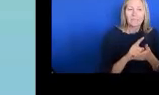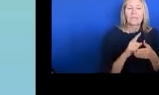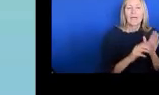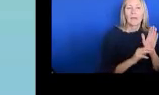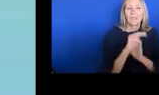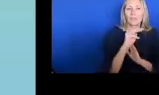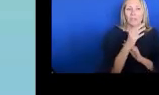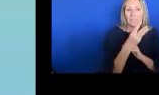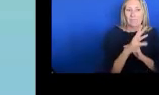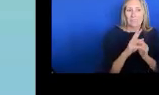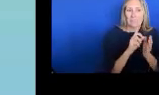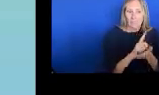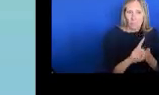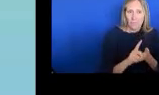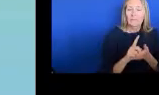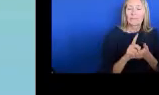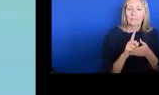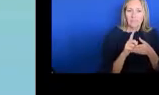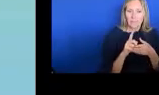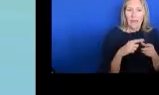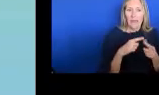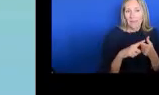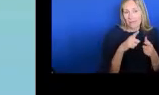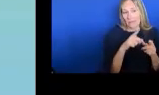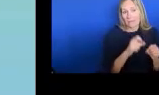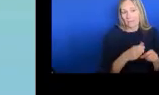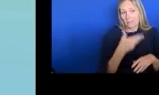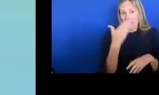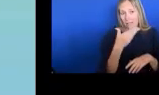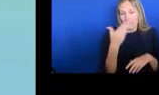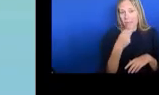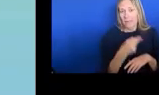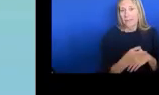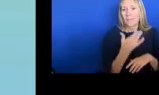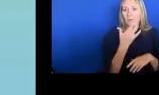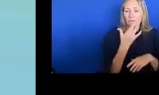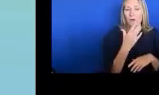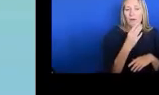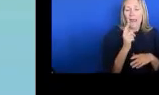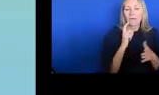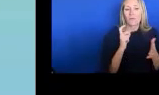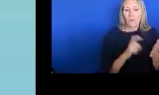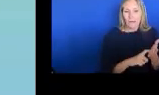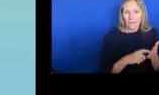smelling, and they prefer and recognize smells in utero along